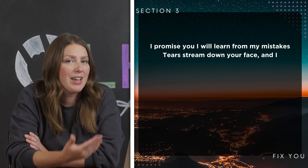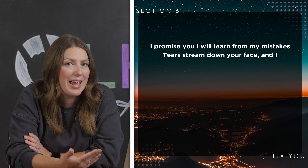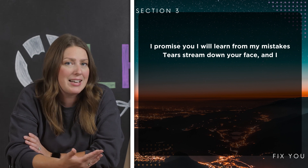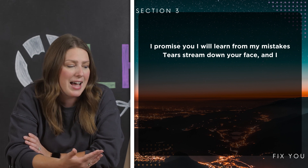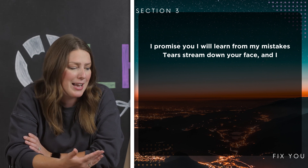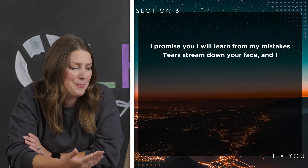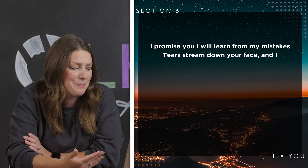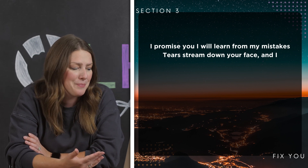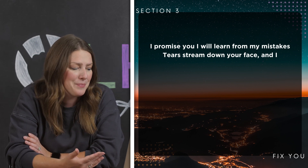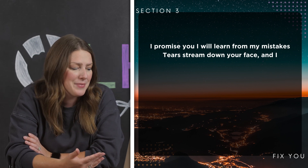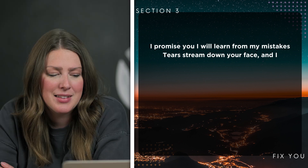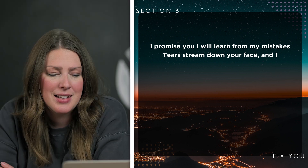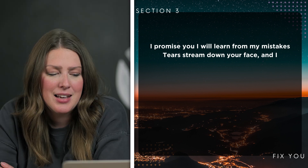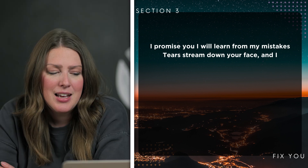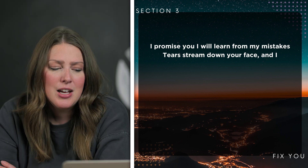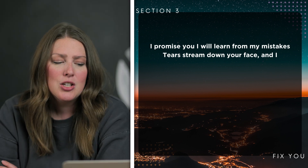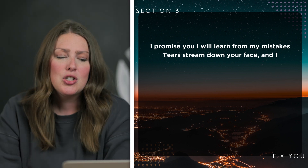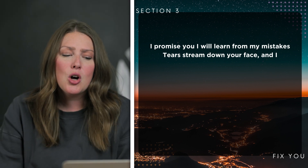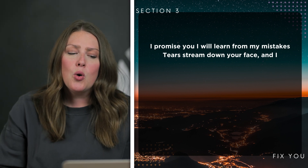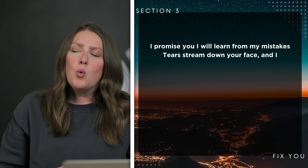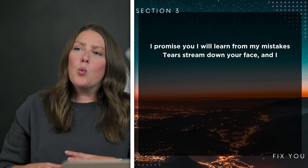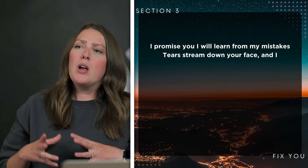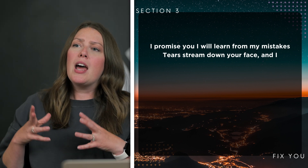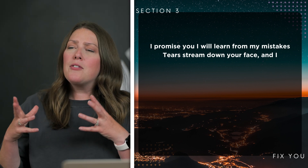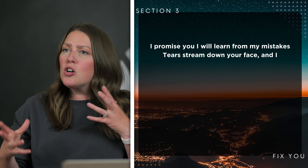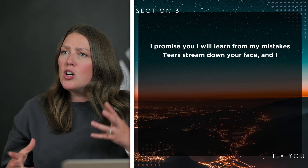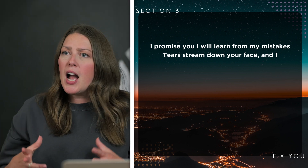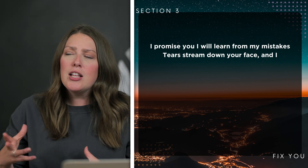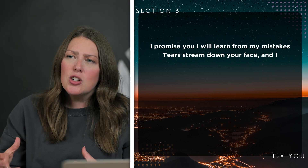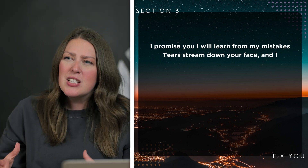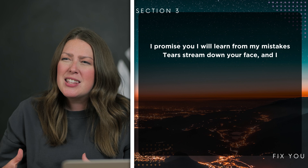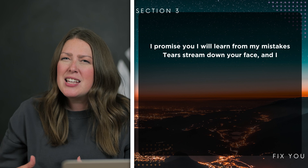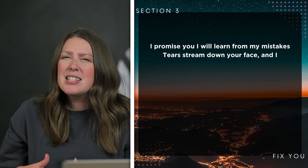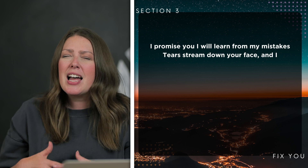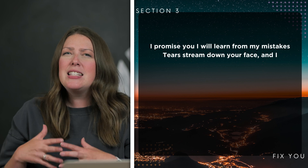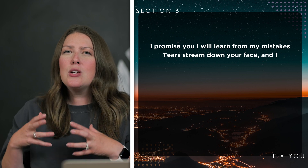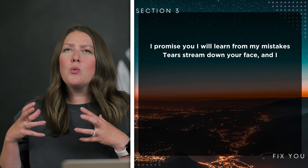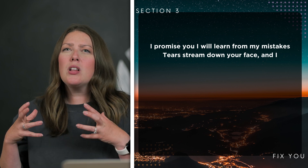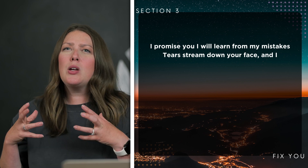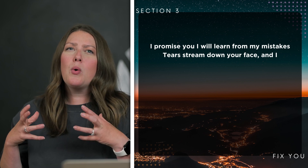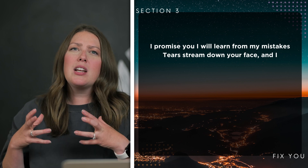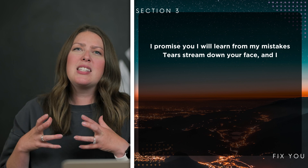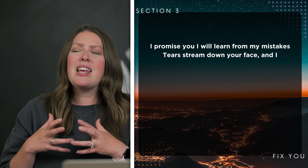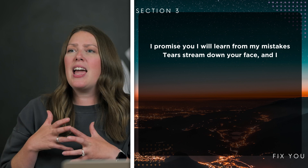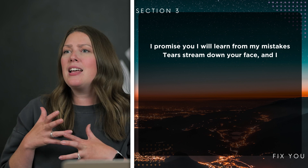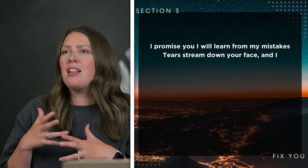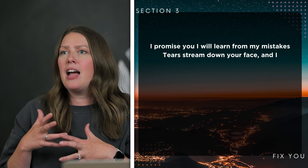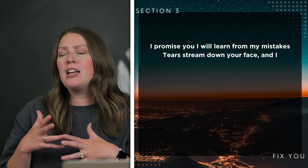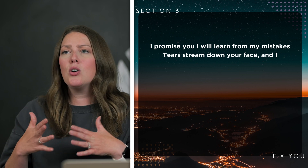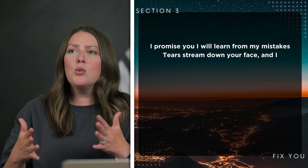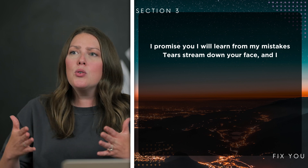And I. So whenever I looked at this, I didn't really want to say. Like, oh,